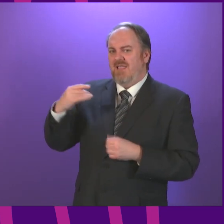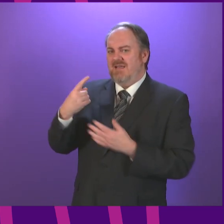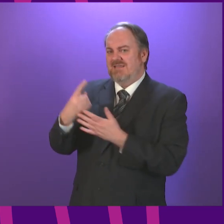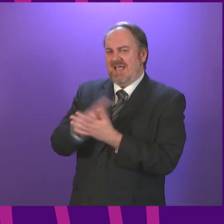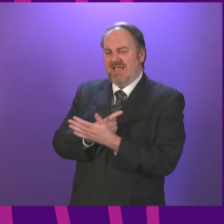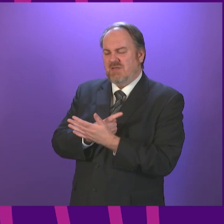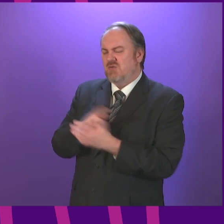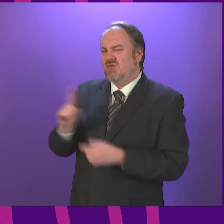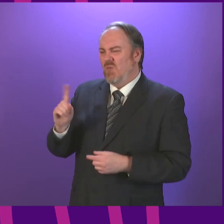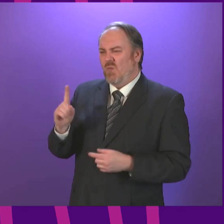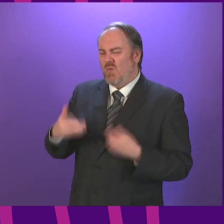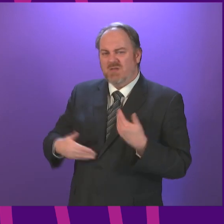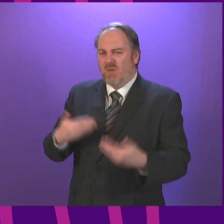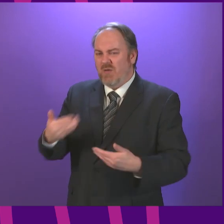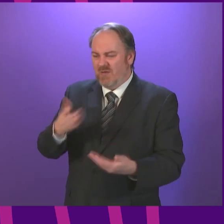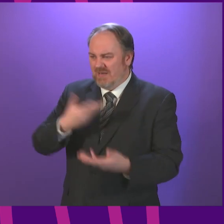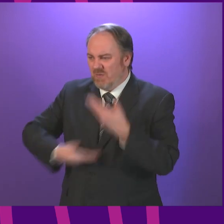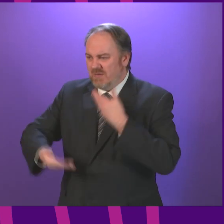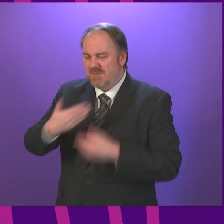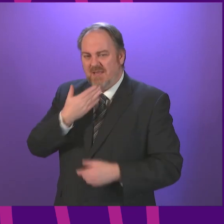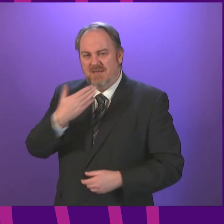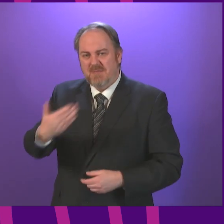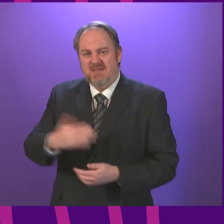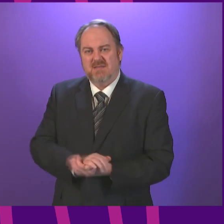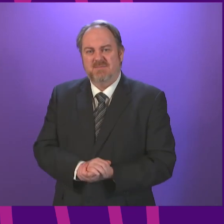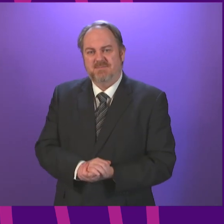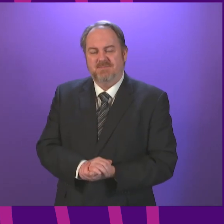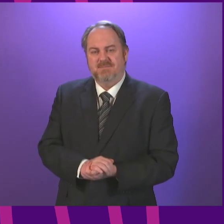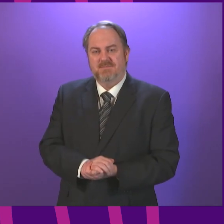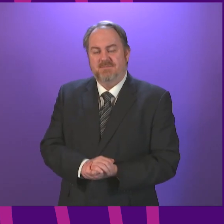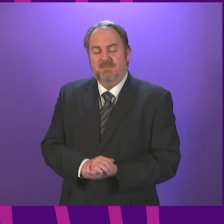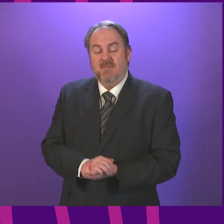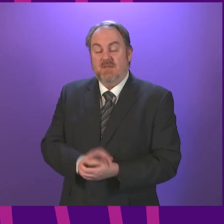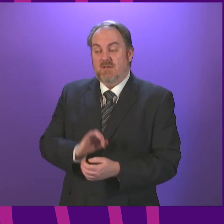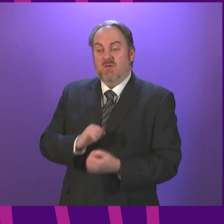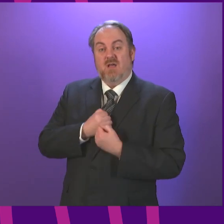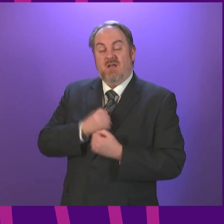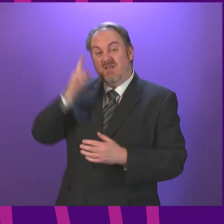The First Minister (Nicola Sturgeon): The decision to proceed with the air traffic